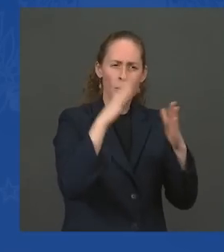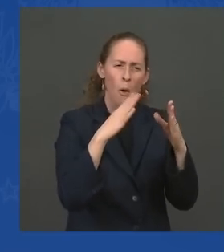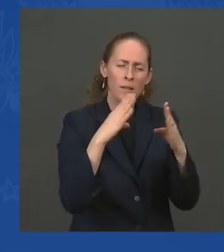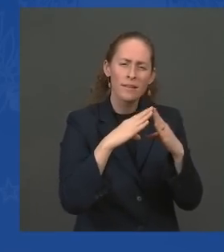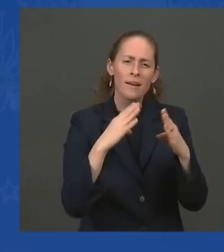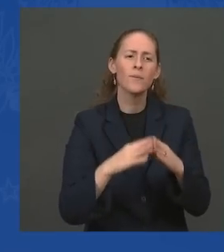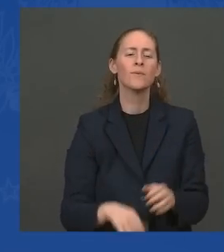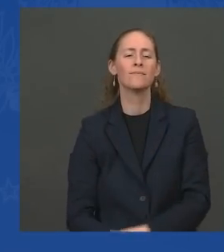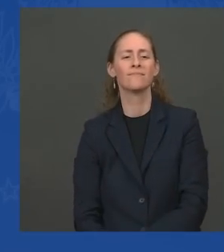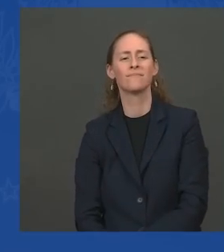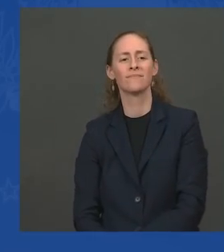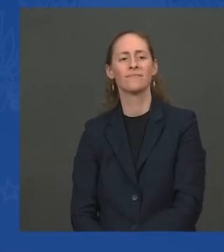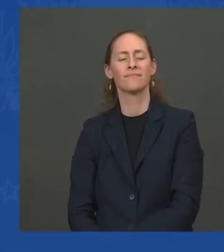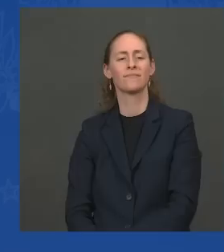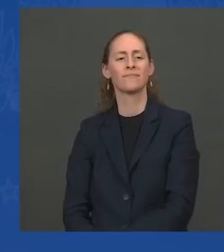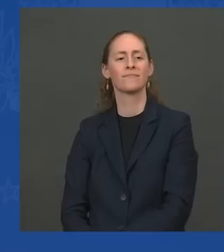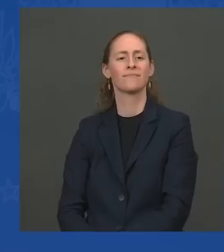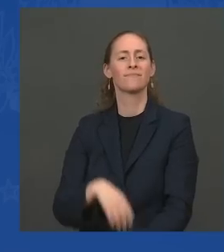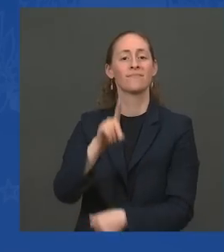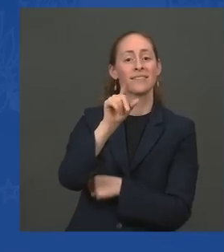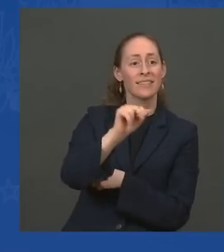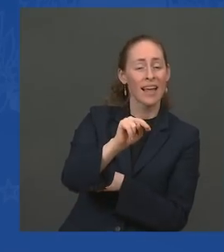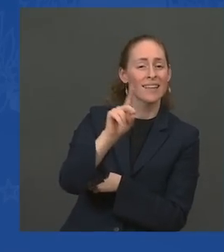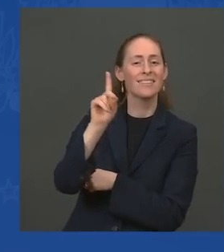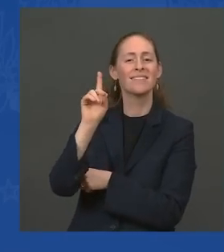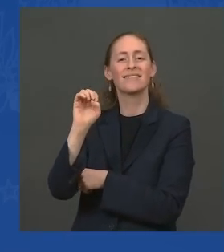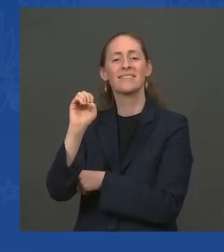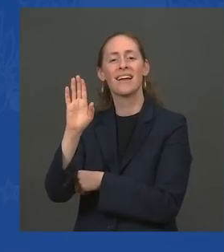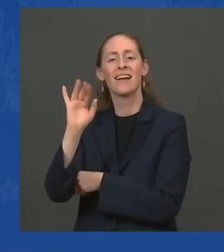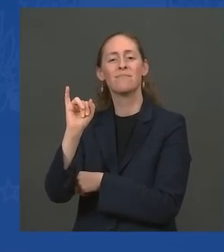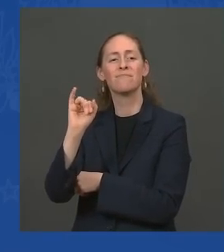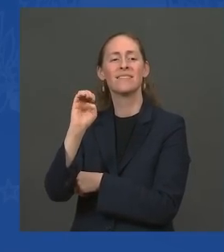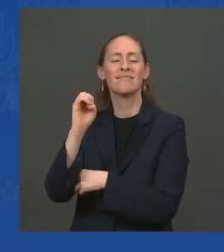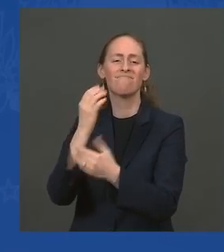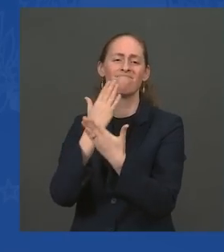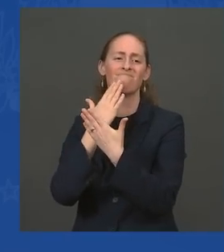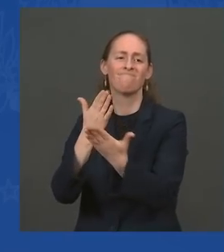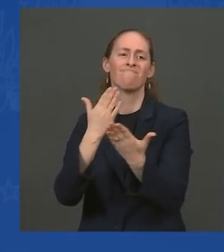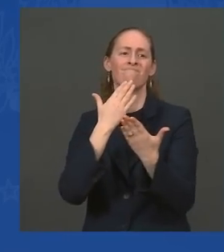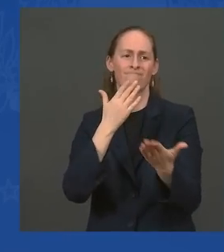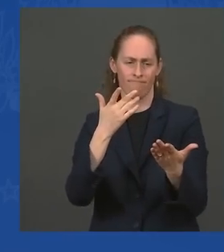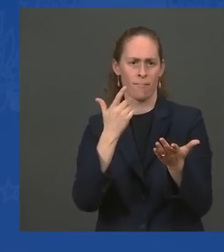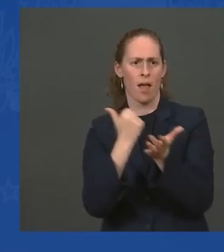for the additional tax credit of $4,500 for union-made vehicles.